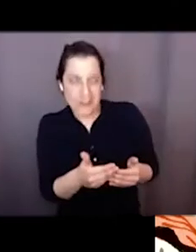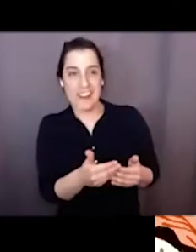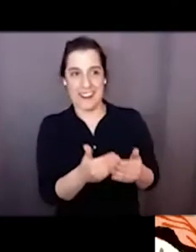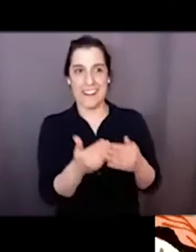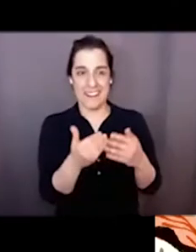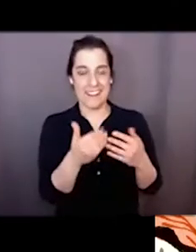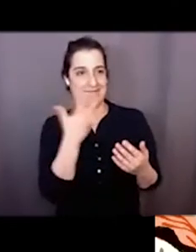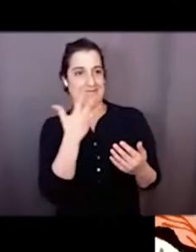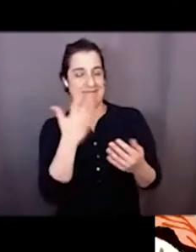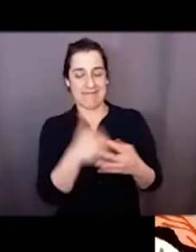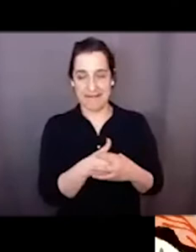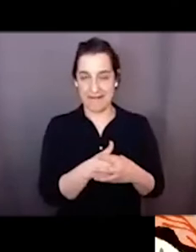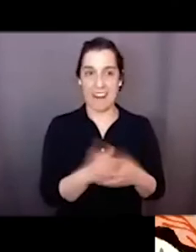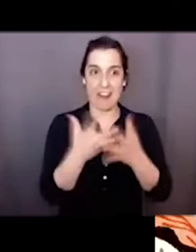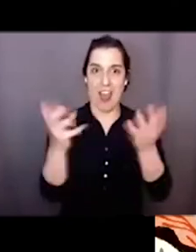I'm a member of the national Federation of the blind.